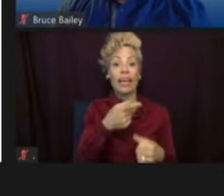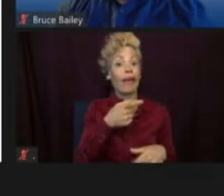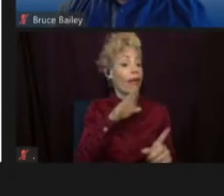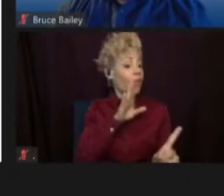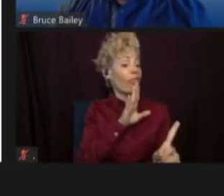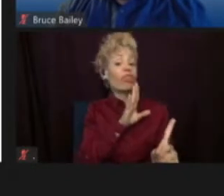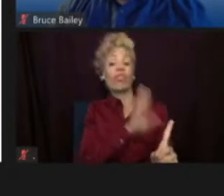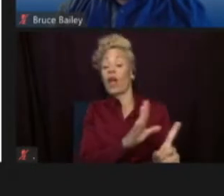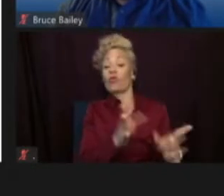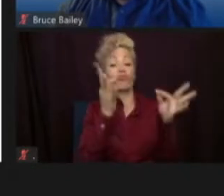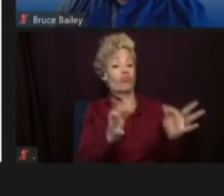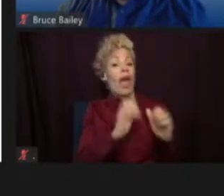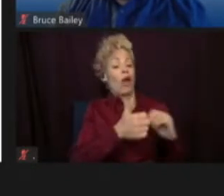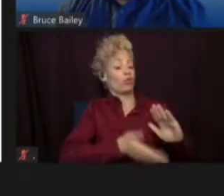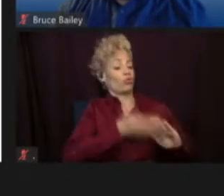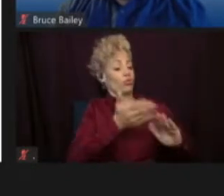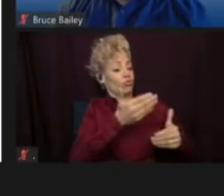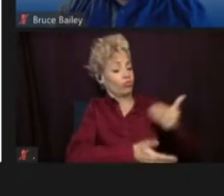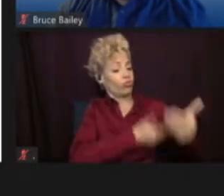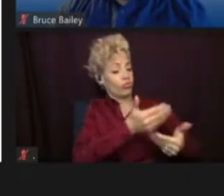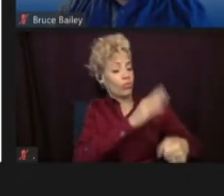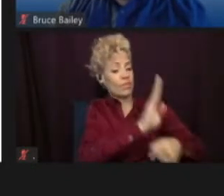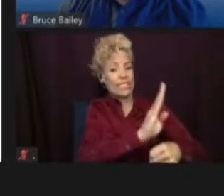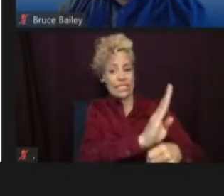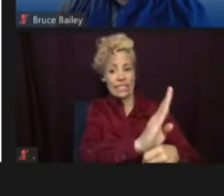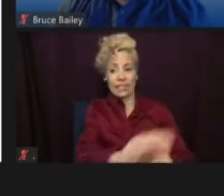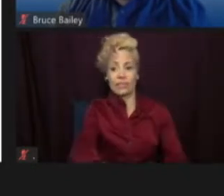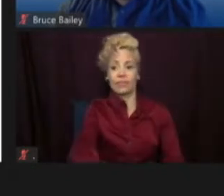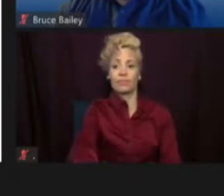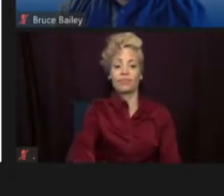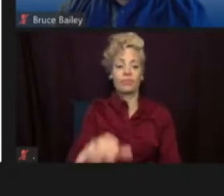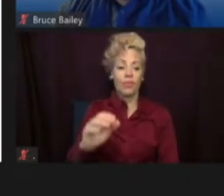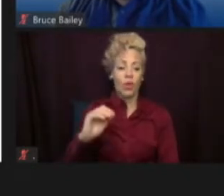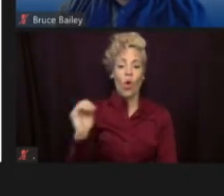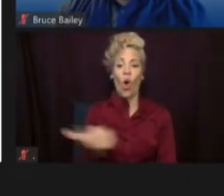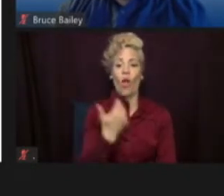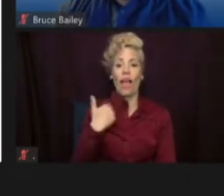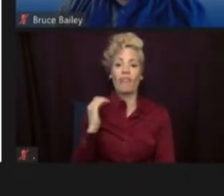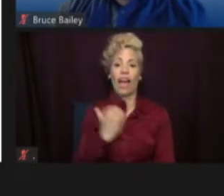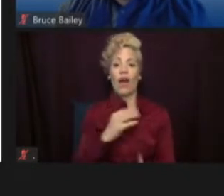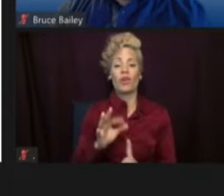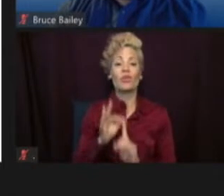We all agencies, have our unique security needs and privacy concerns.